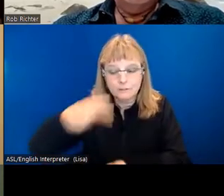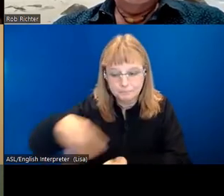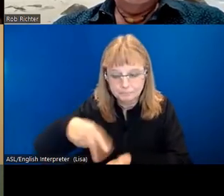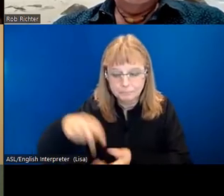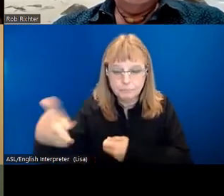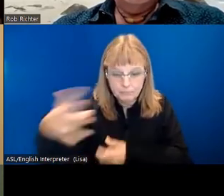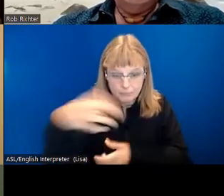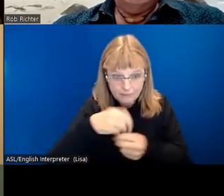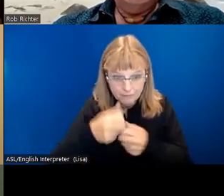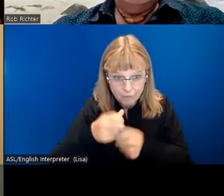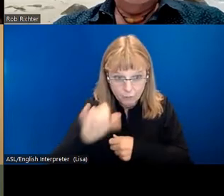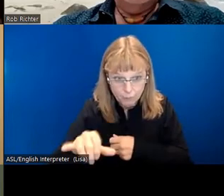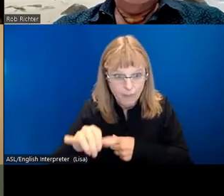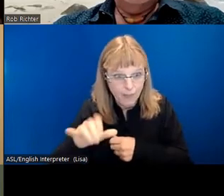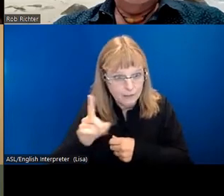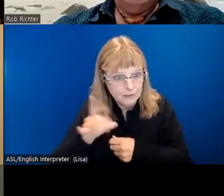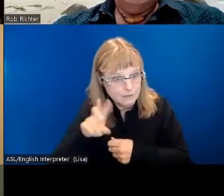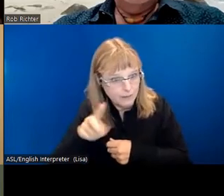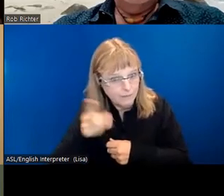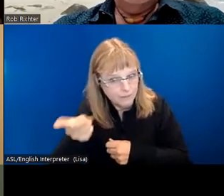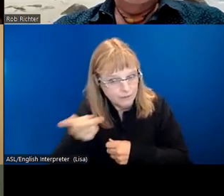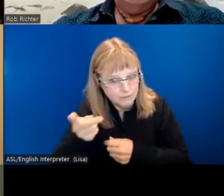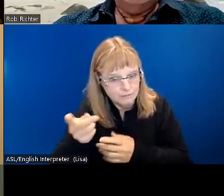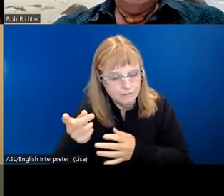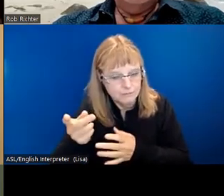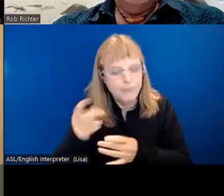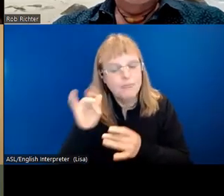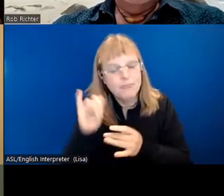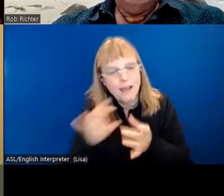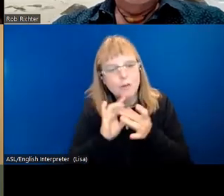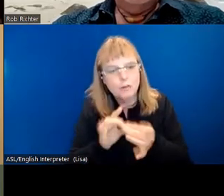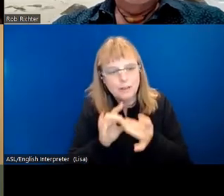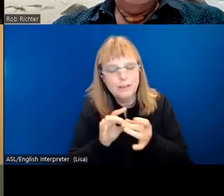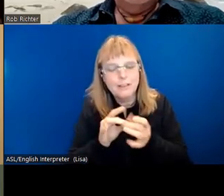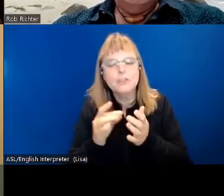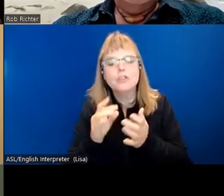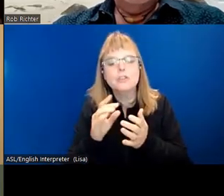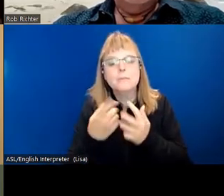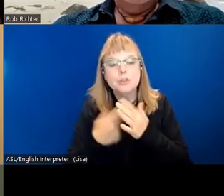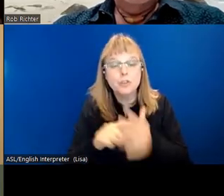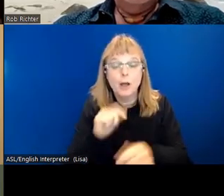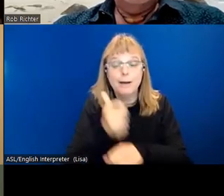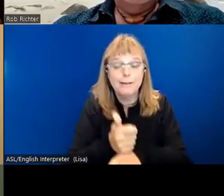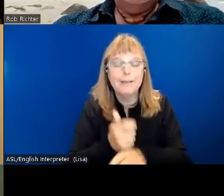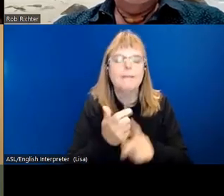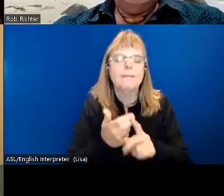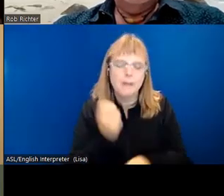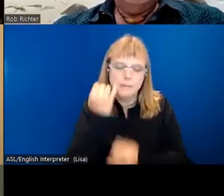and that relationship was built at Idea Swap. And little did I know when we met,